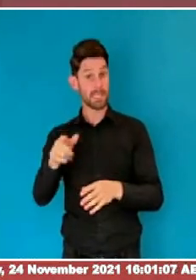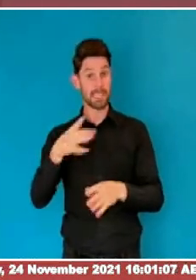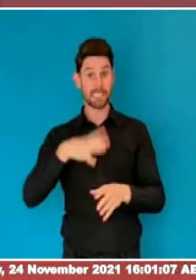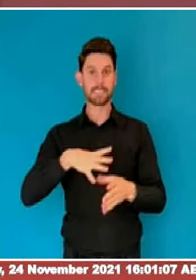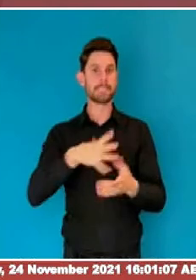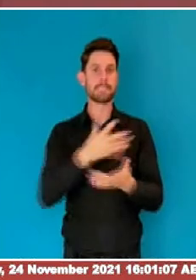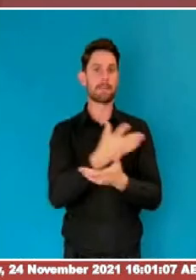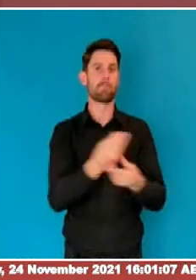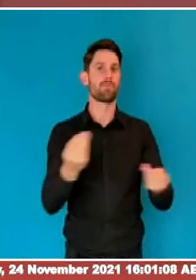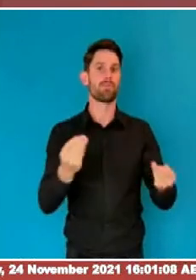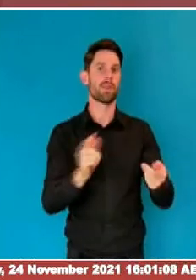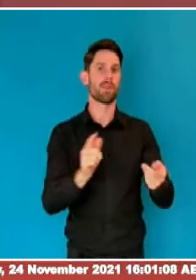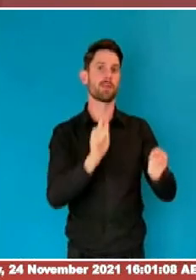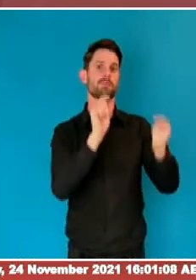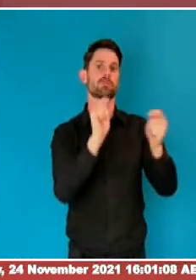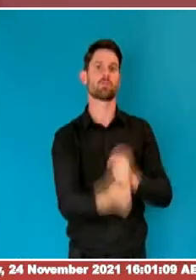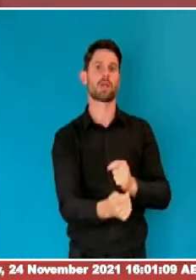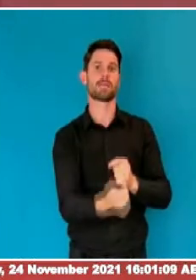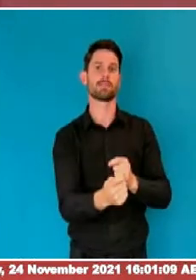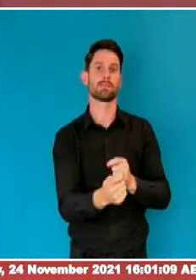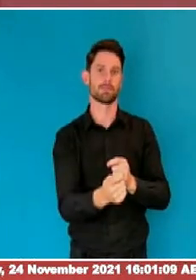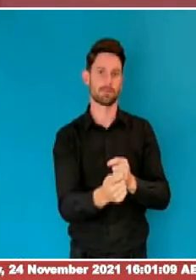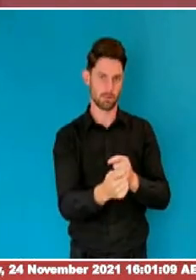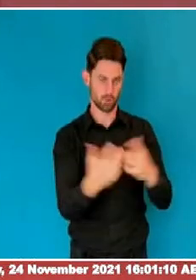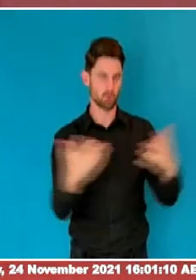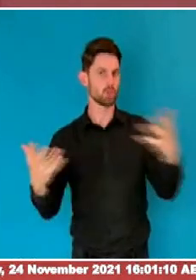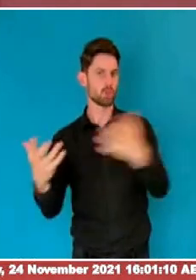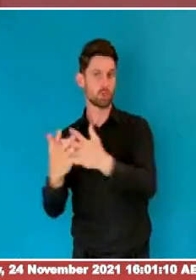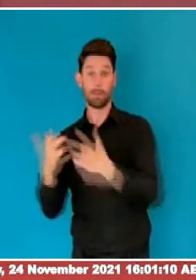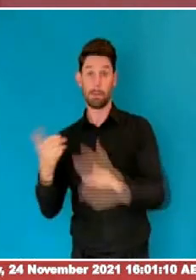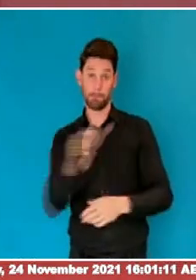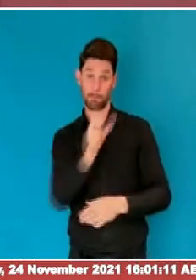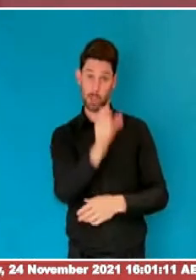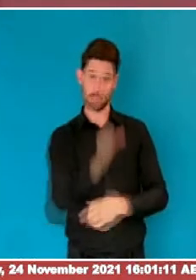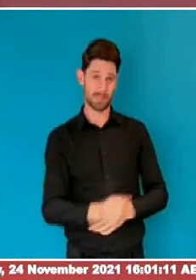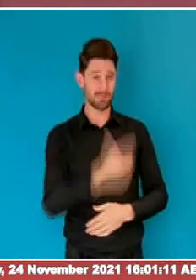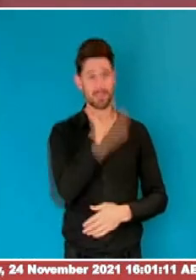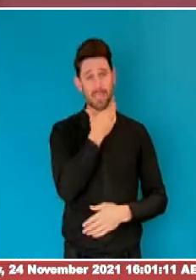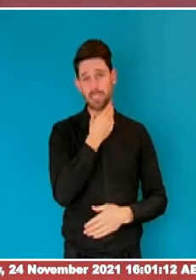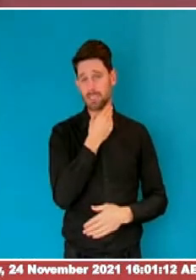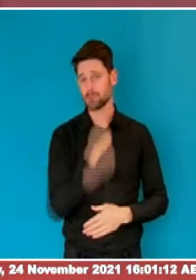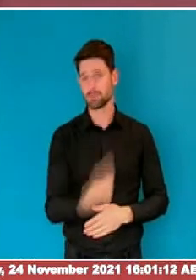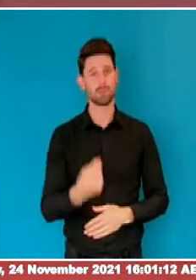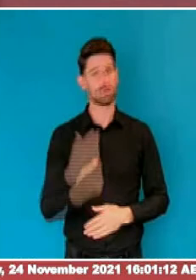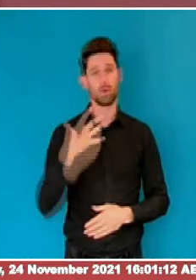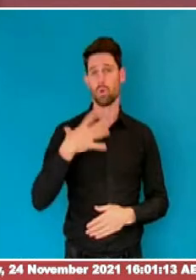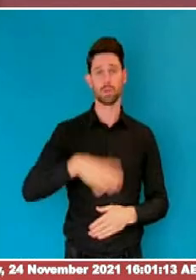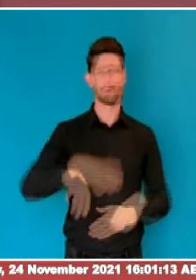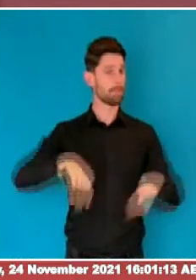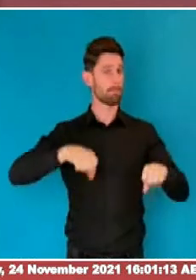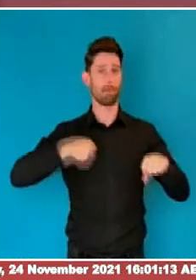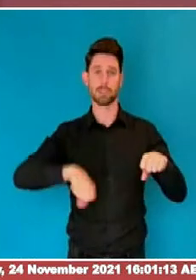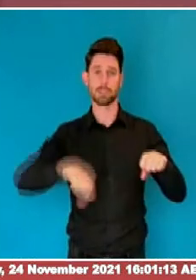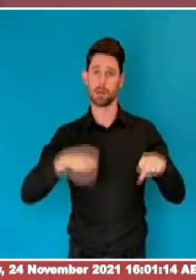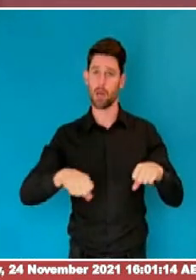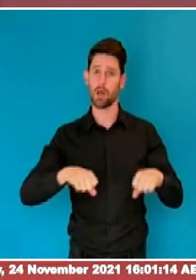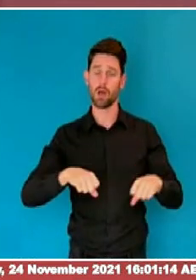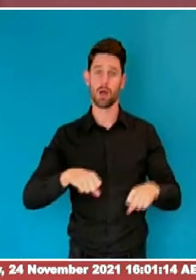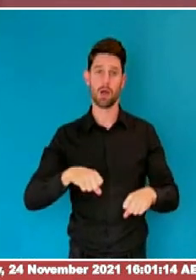and says "I really want to be a postie and I want to drive a motorbike, I've got a licence